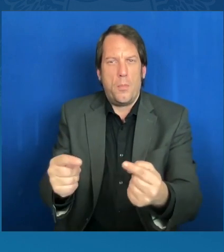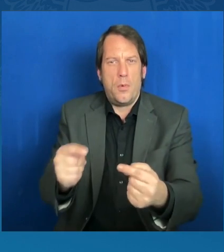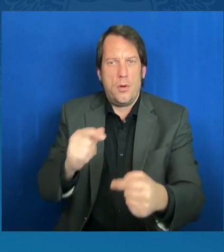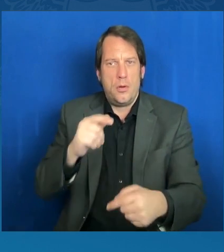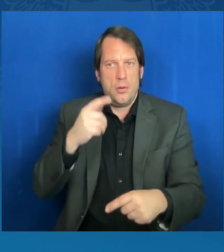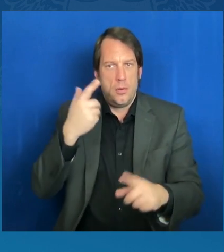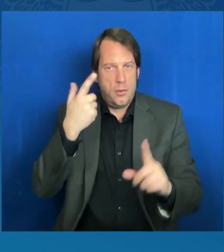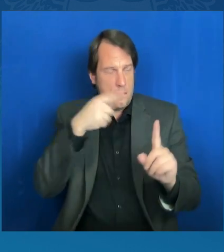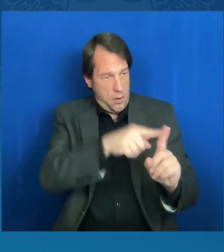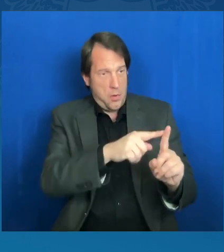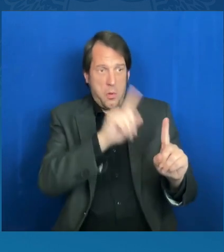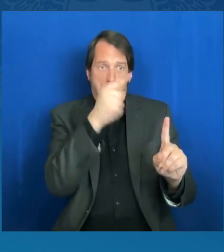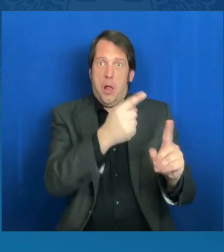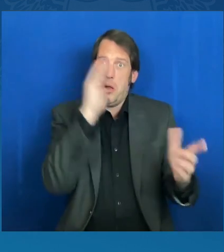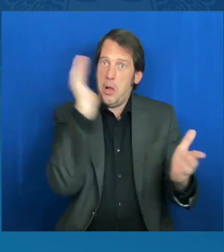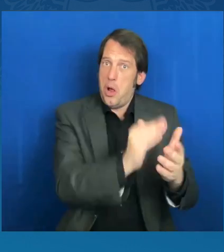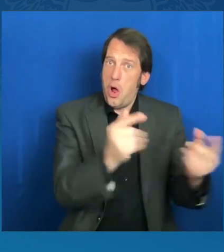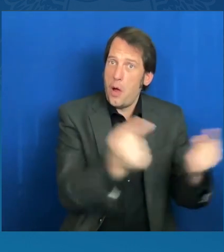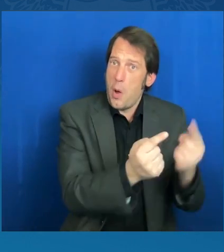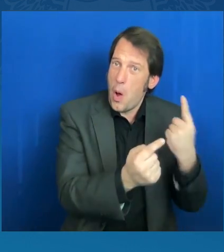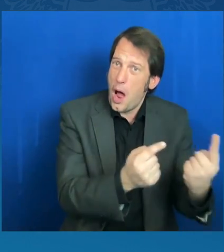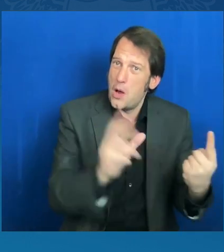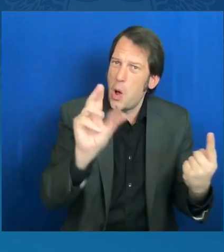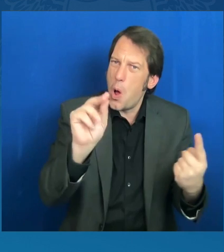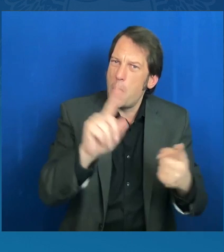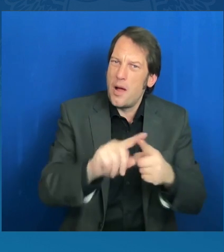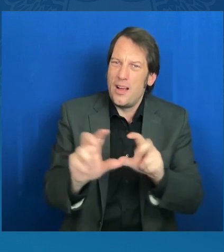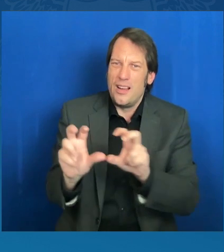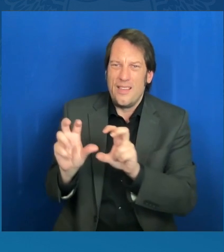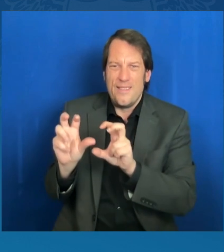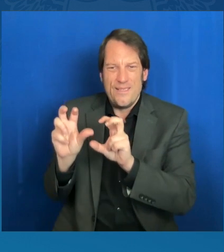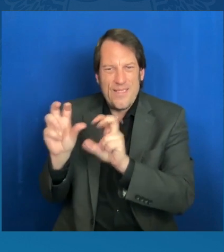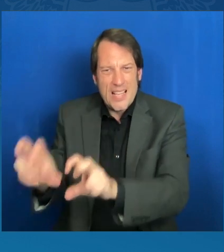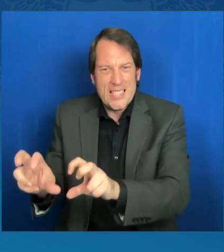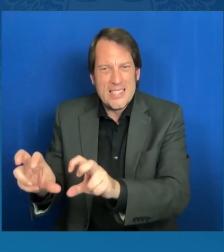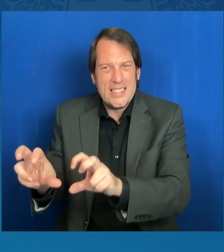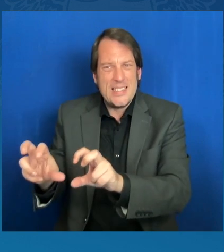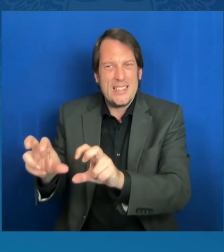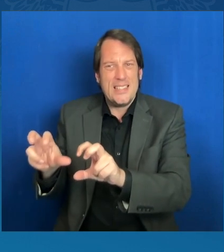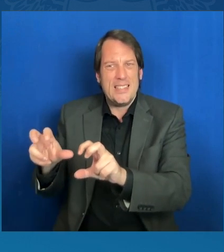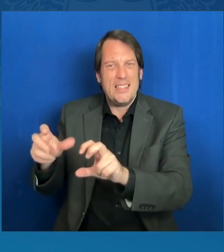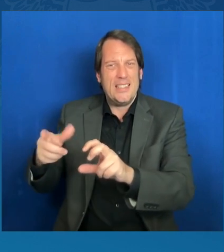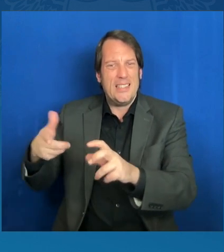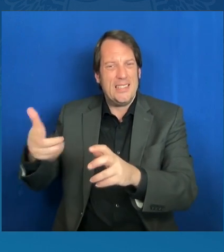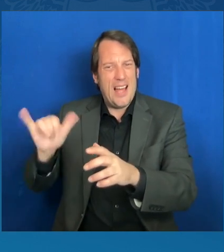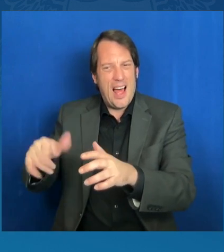That is the essence of this work. I want to thank the governor of Maryland, Governor Moore -- for his leadership.